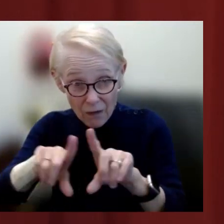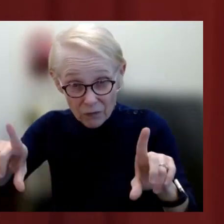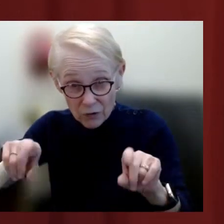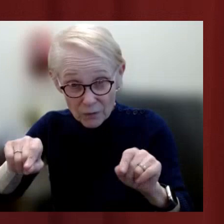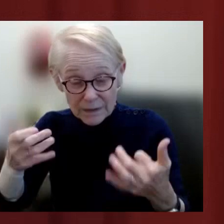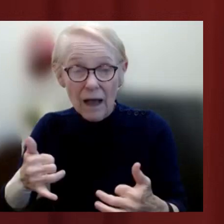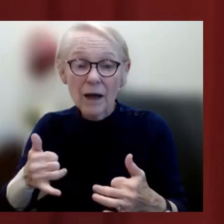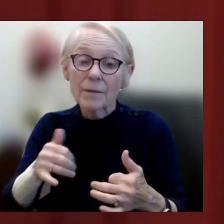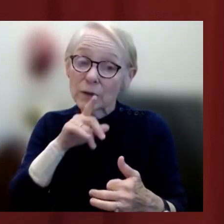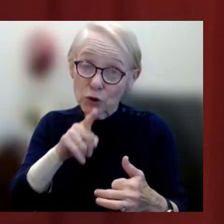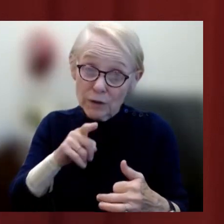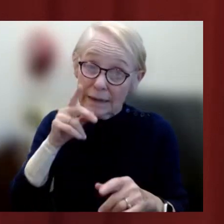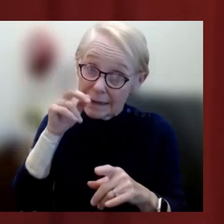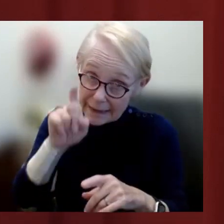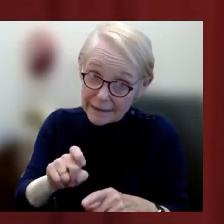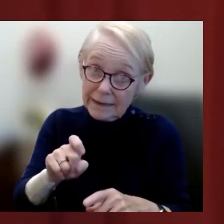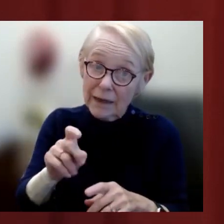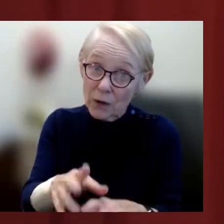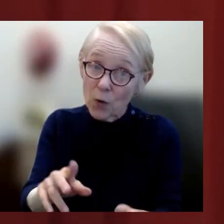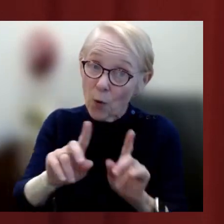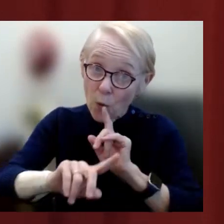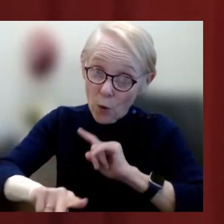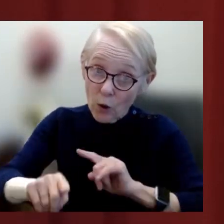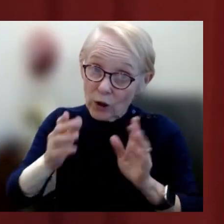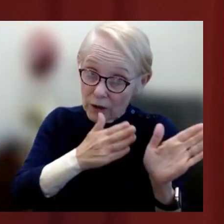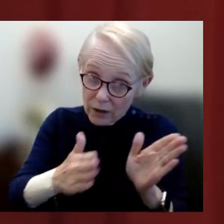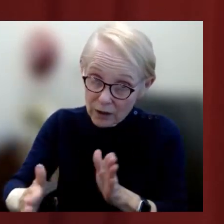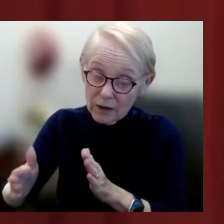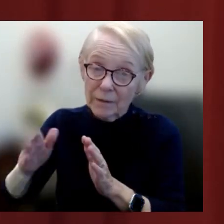order because that is actually very important you want to make sure that everything is signed and